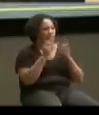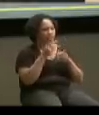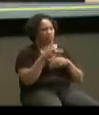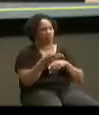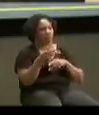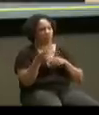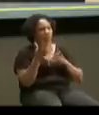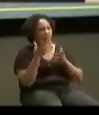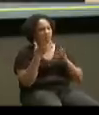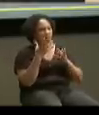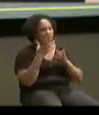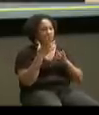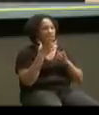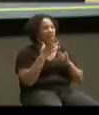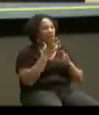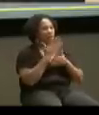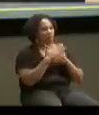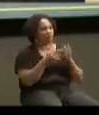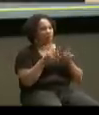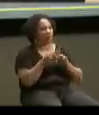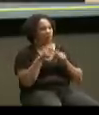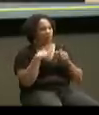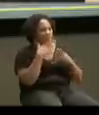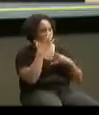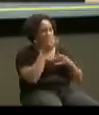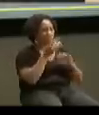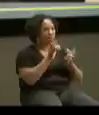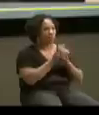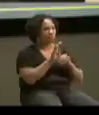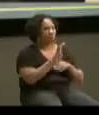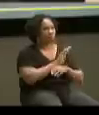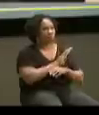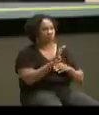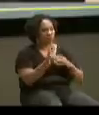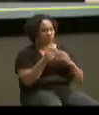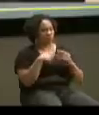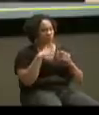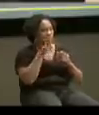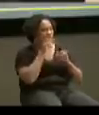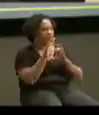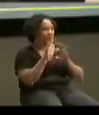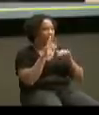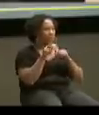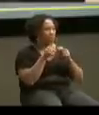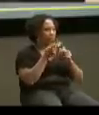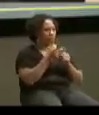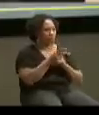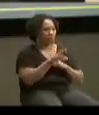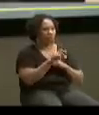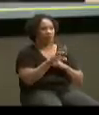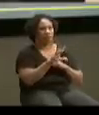SOLUTIONS INCLUSIVE OF A SERVICE COMPONENT AND PRODUCT COMPONENT. WE WOULD BE INTERESTED IN SMALL BUSINESSES.